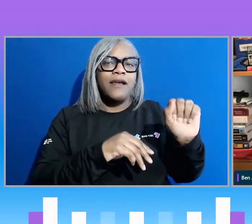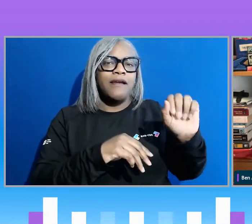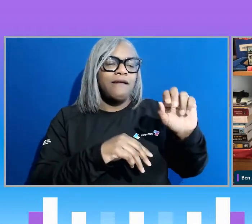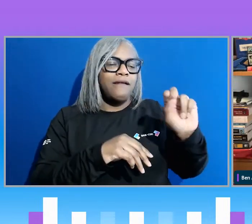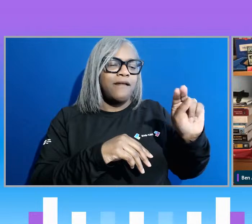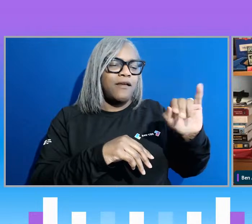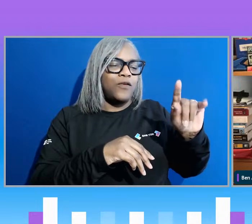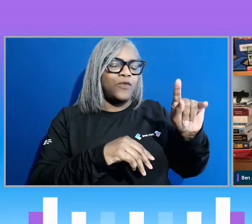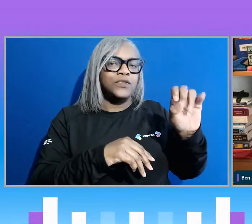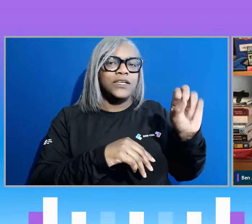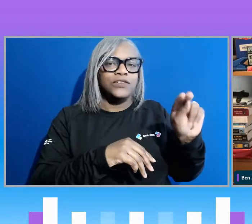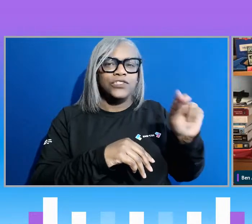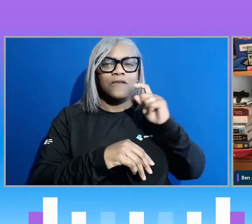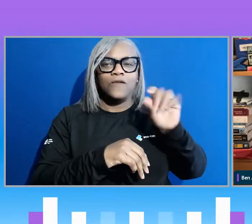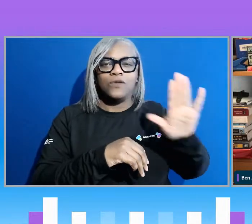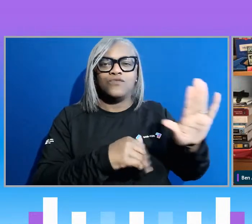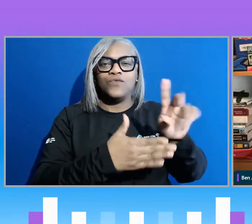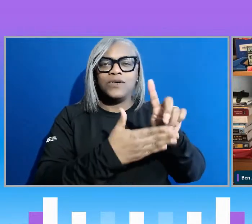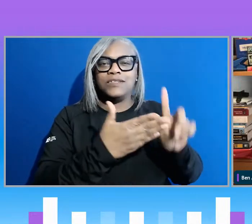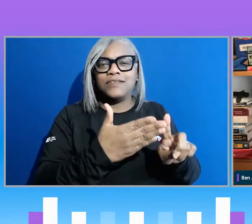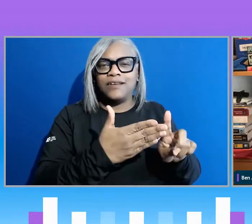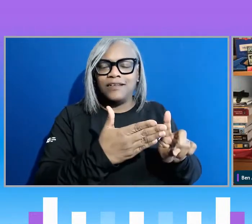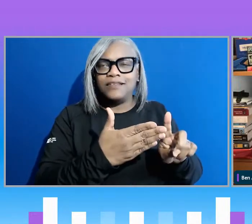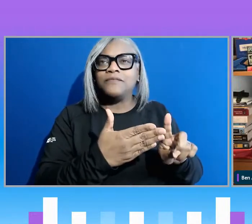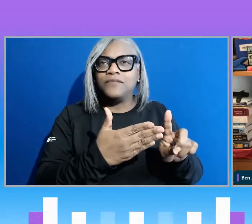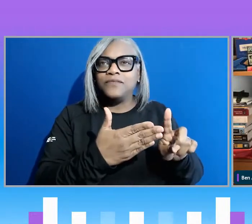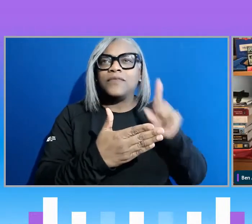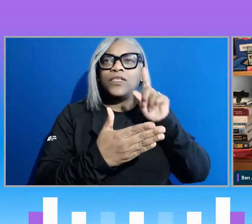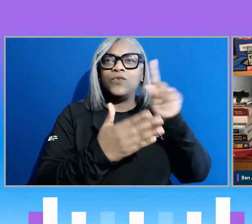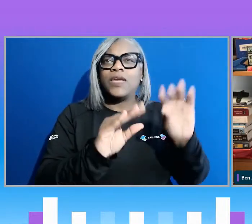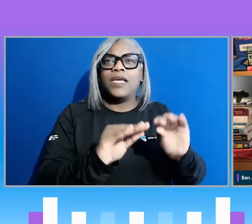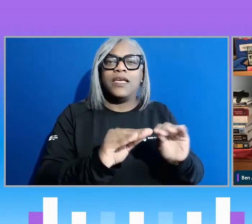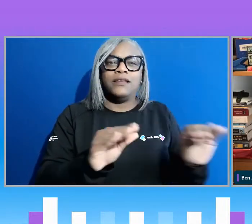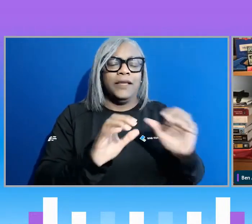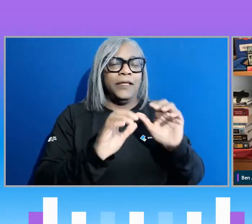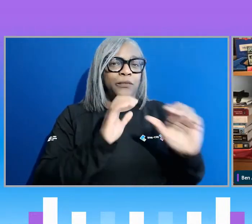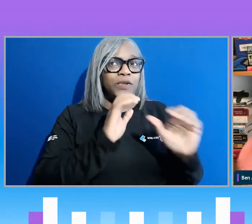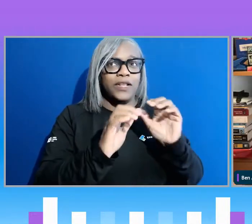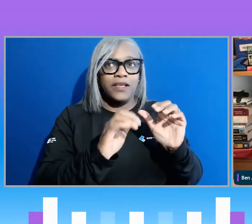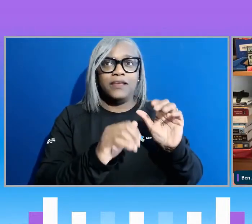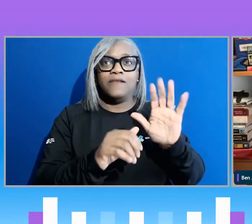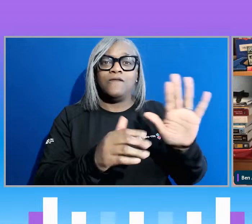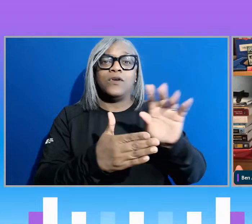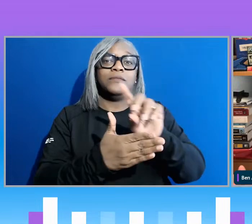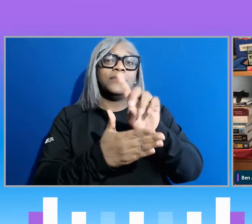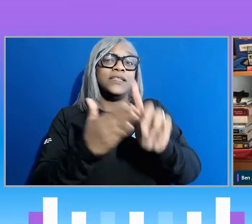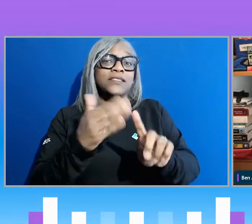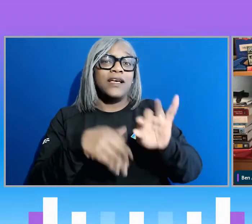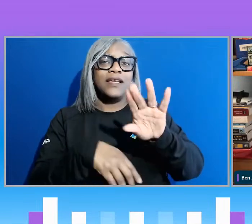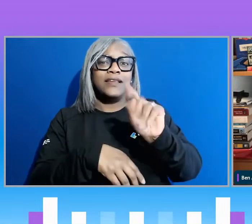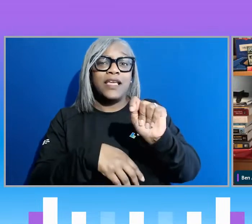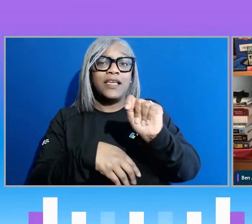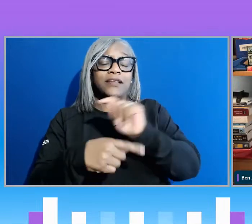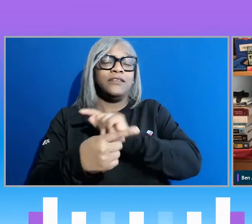annotations to your design so that they you can, you know, you can clearly communicate from